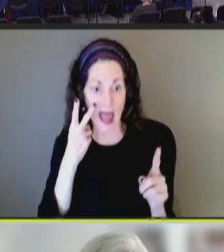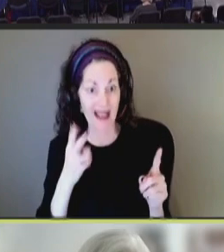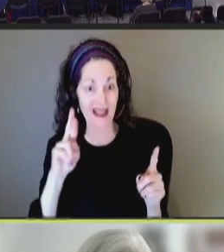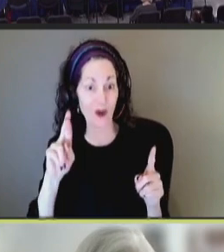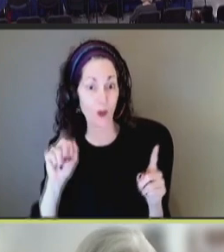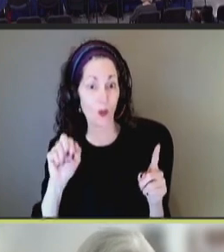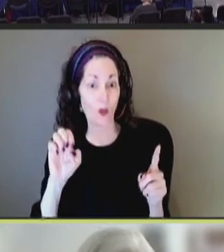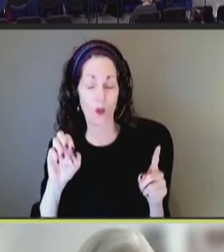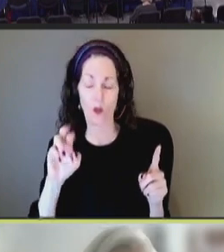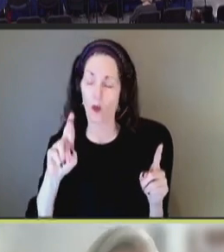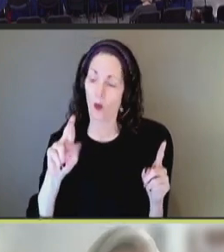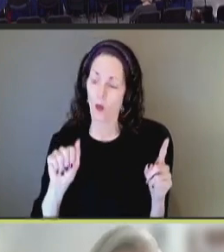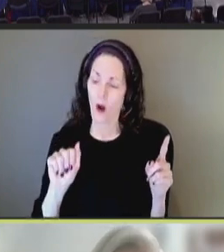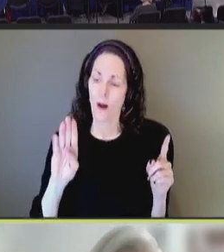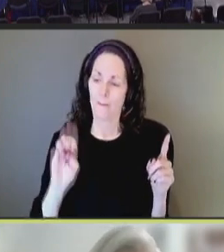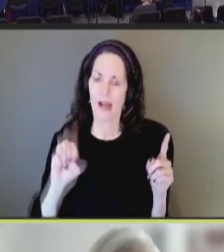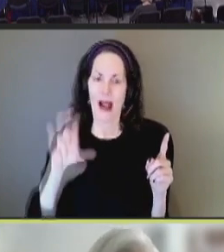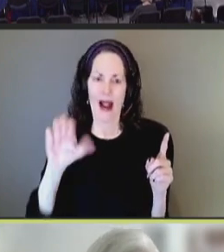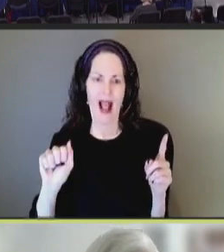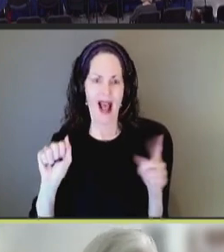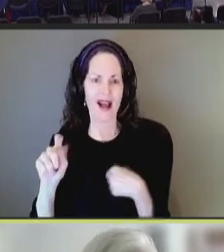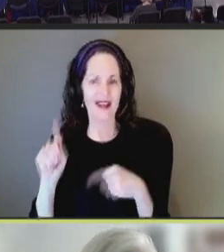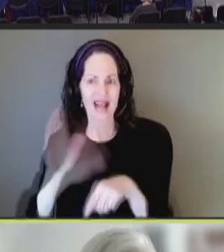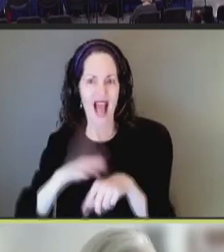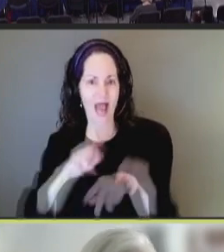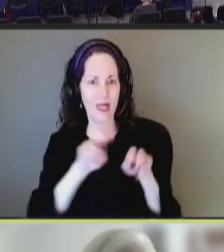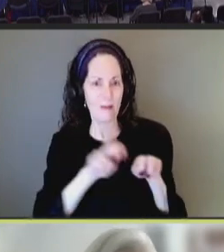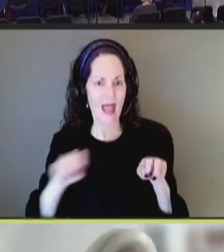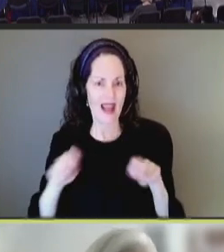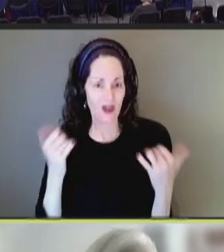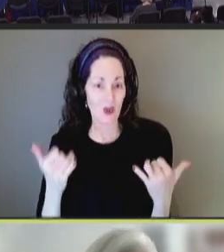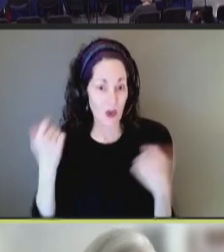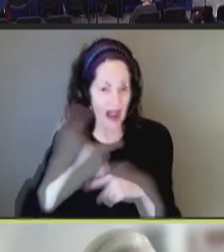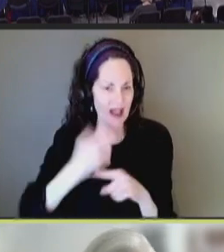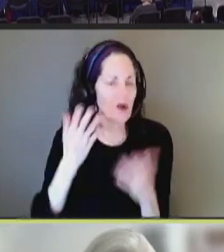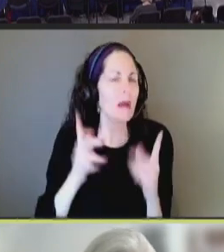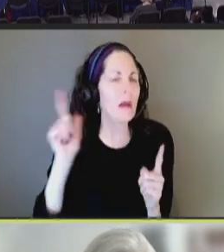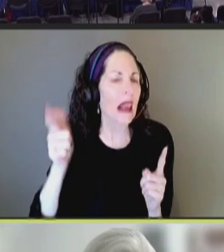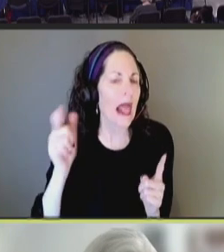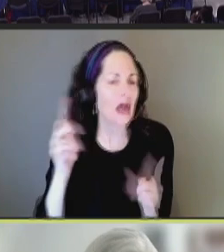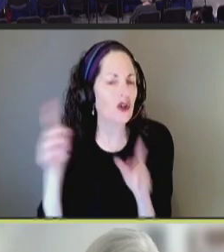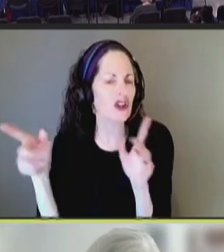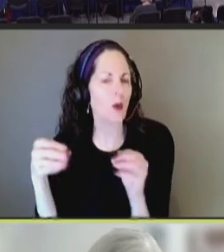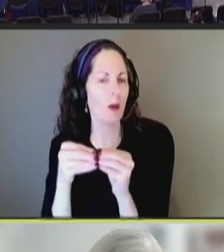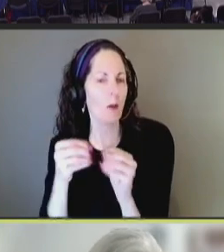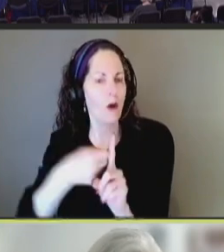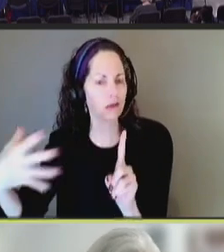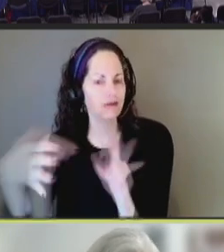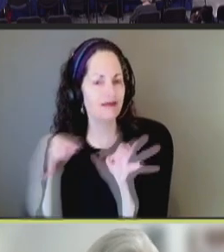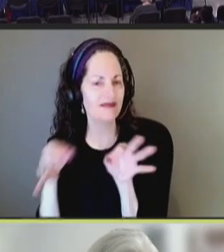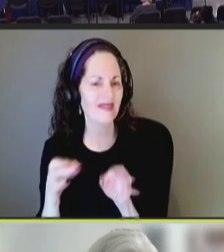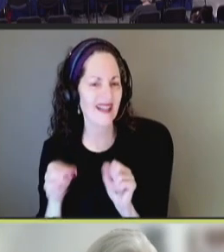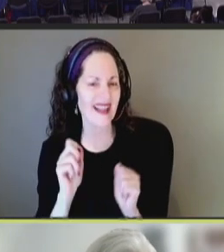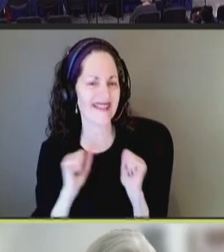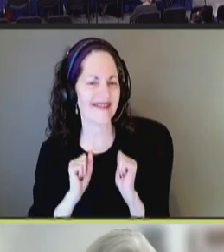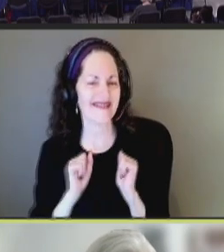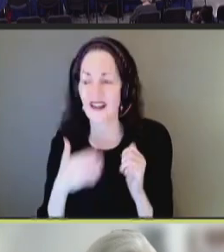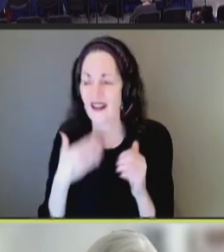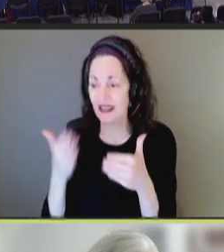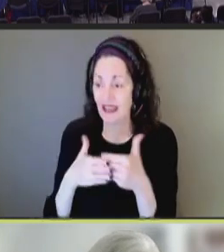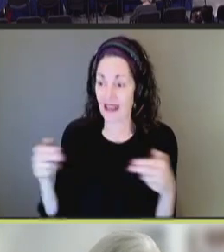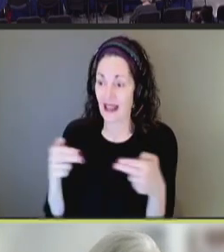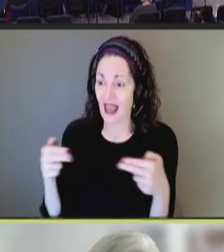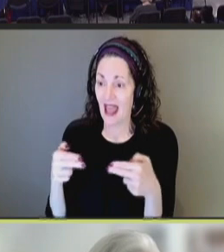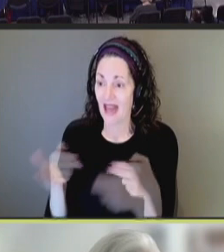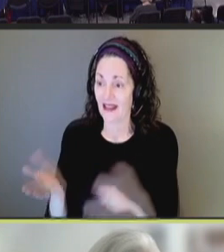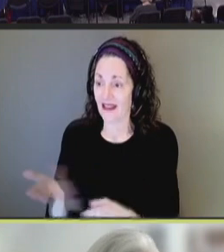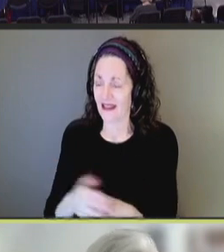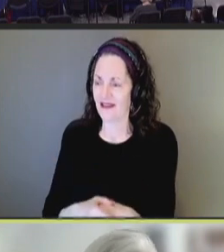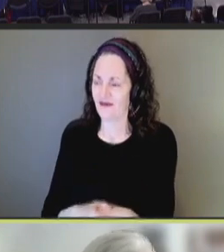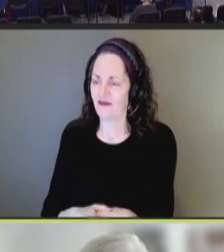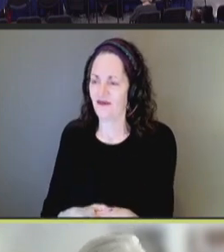more about this through the measurement and improvement initiative. Next slide.